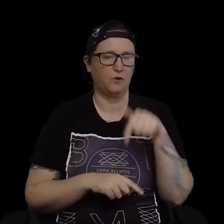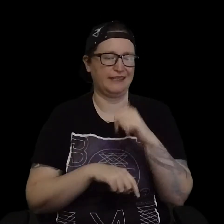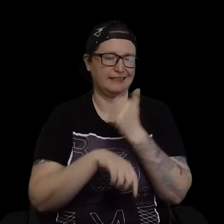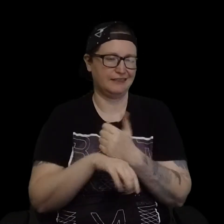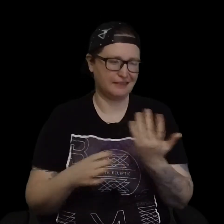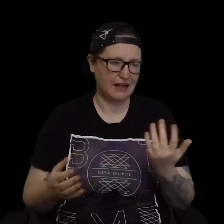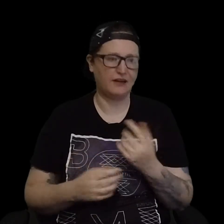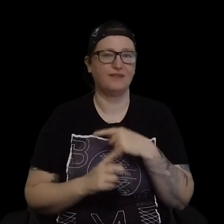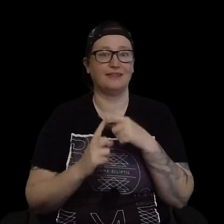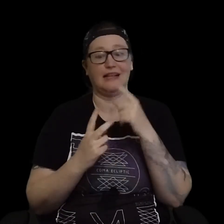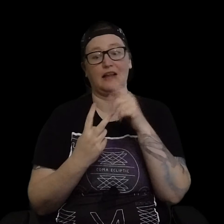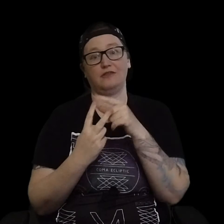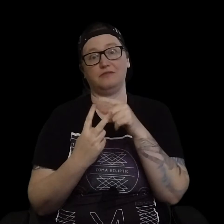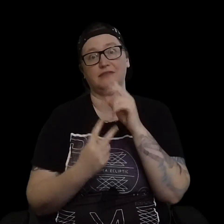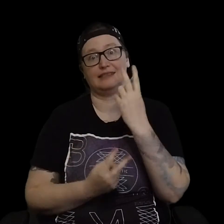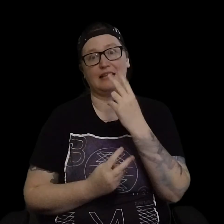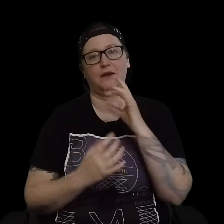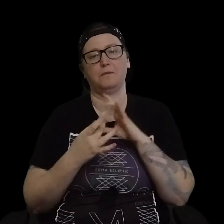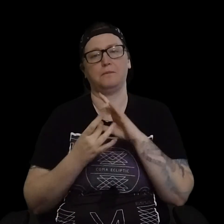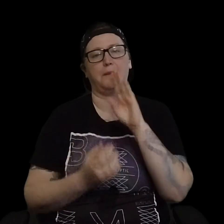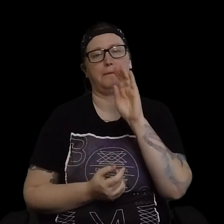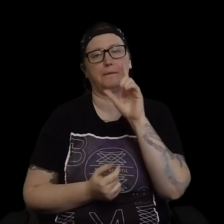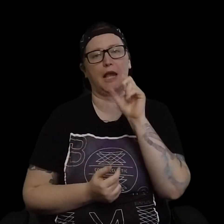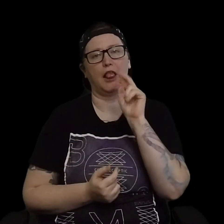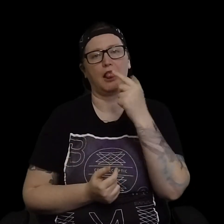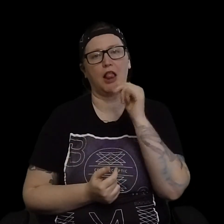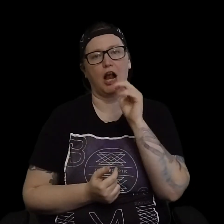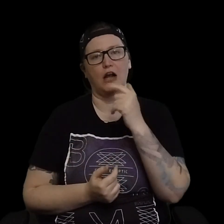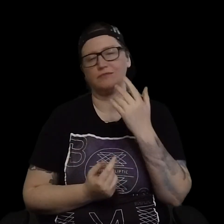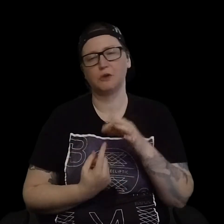some more flavor to your character in this setup and then the second one is related to